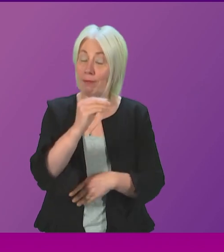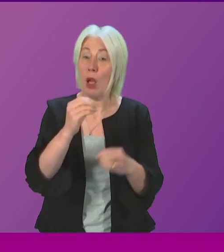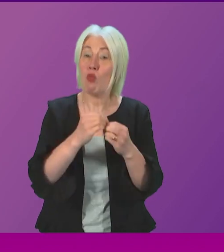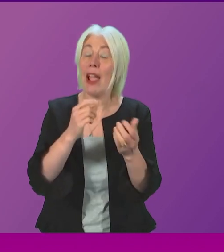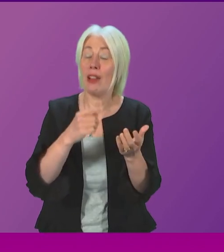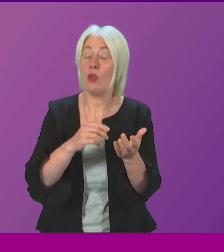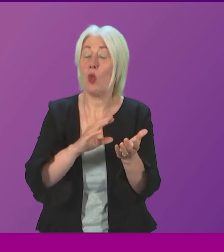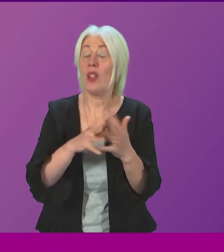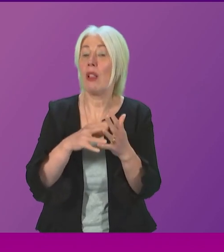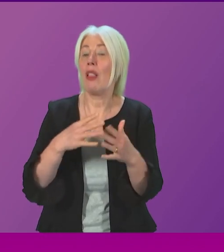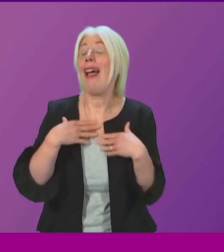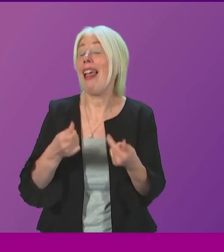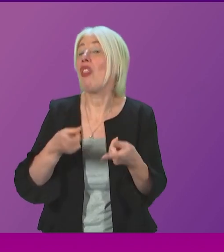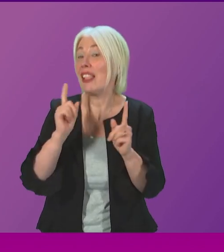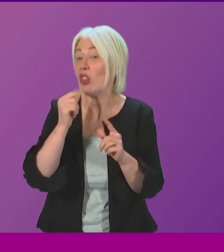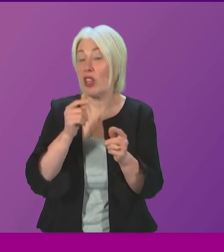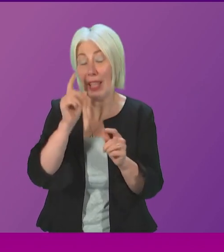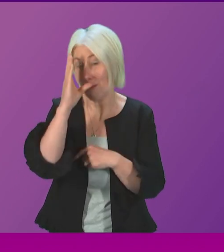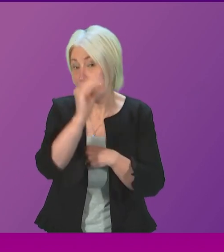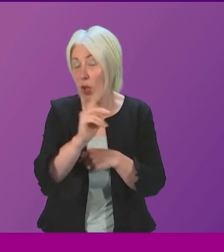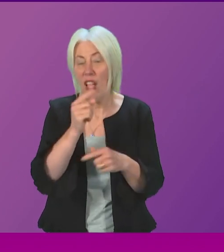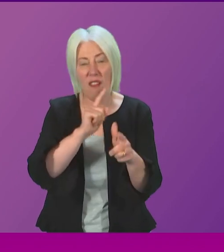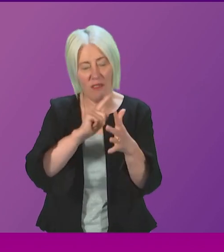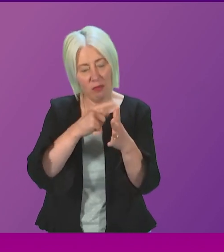to Brian Whittle to detail the interventions that are under way.